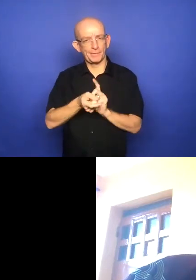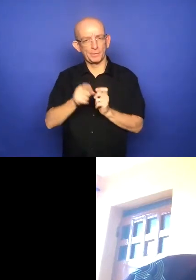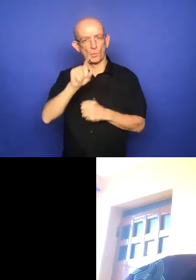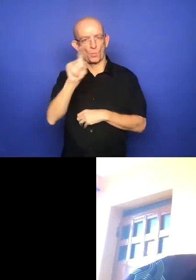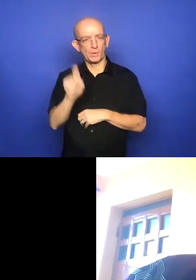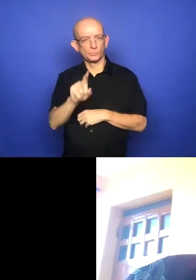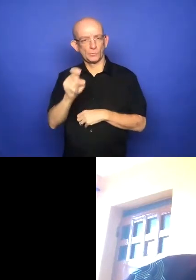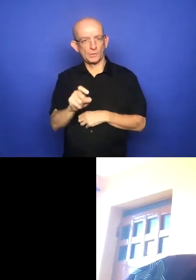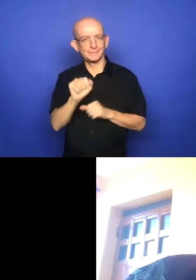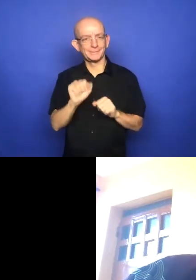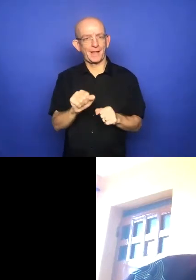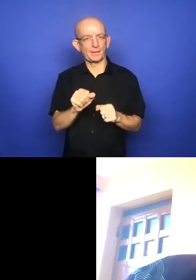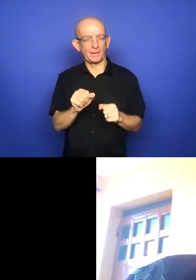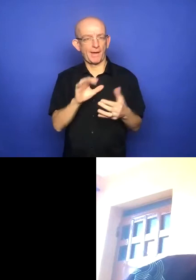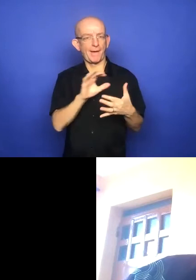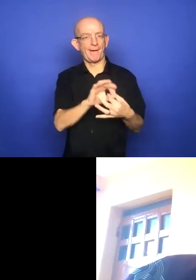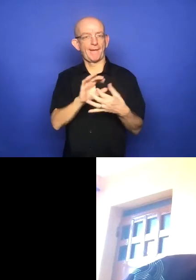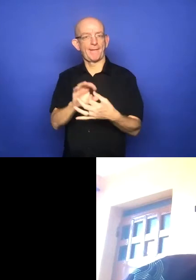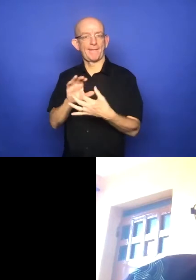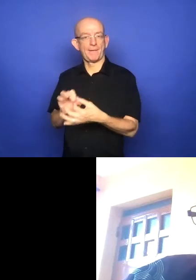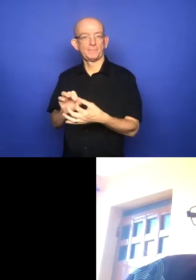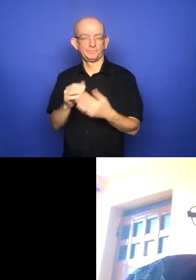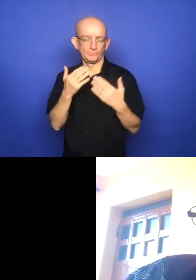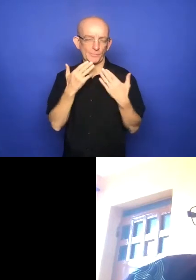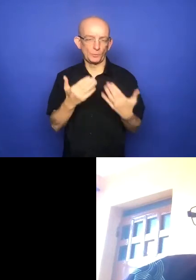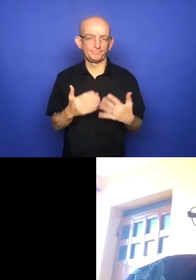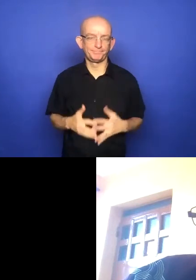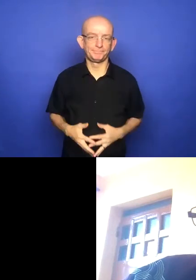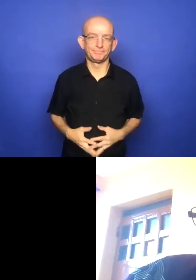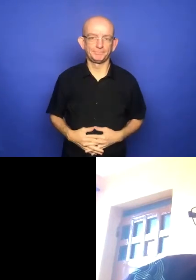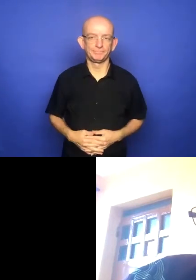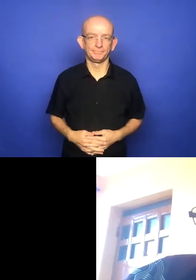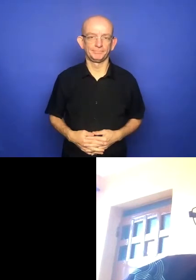to answer with a number of these questions. Thank you